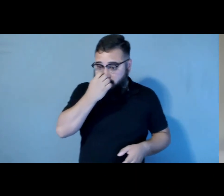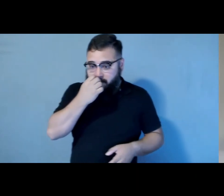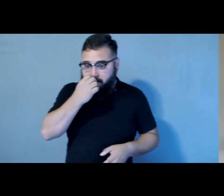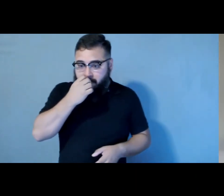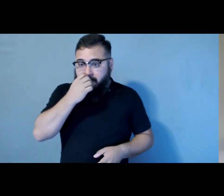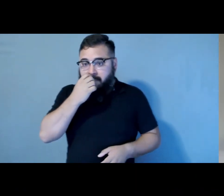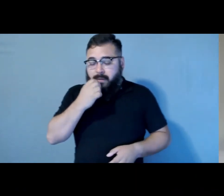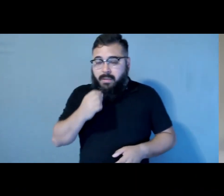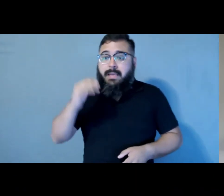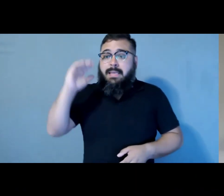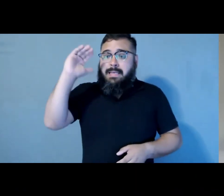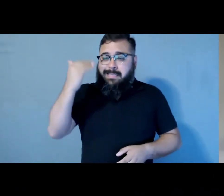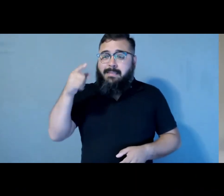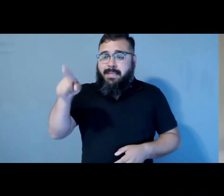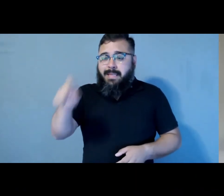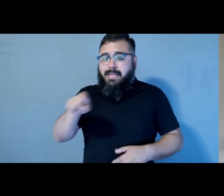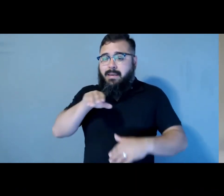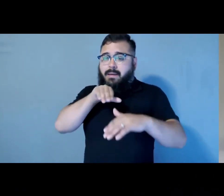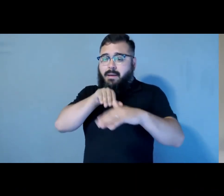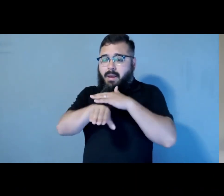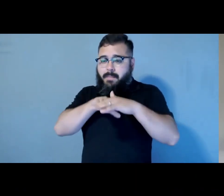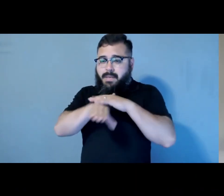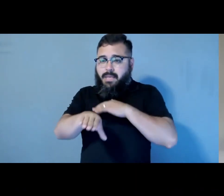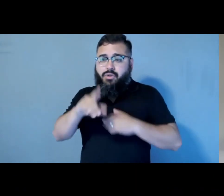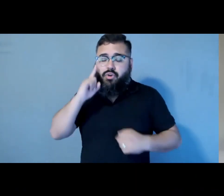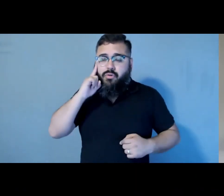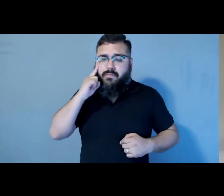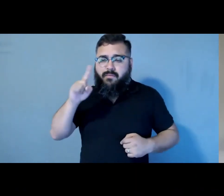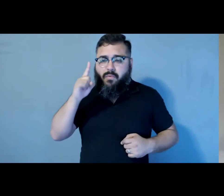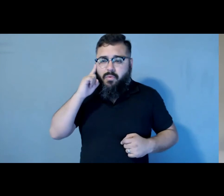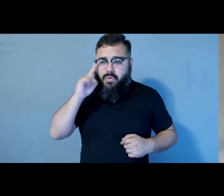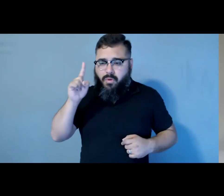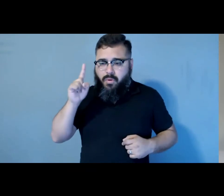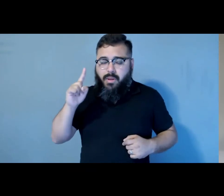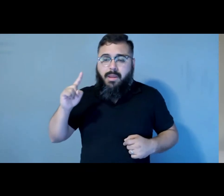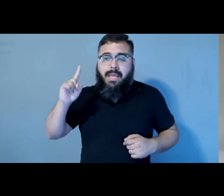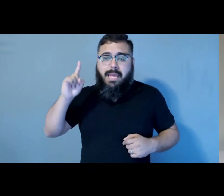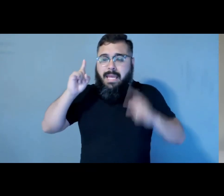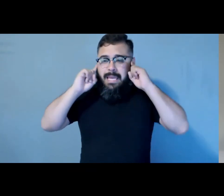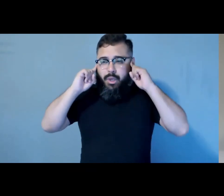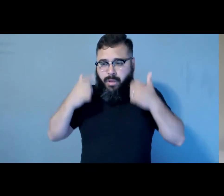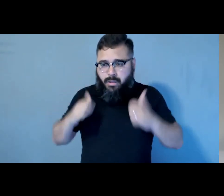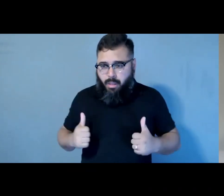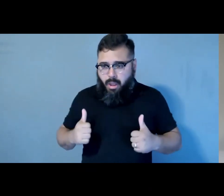I guess it sounds like they need an accommodation for a hearing loss and low vision,